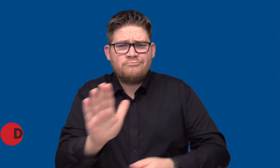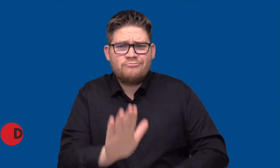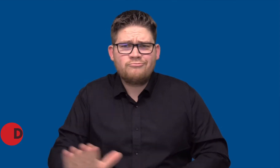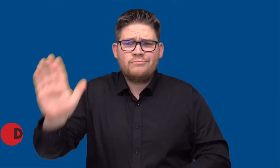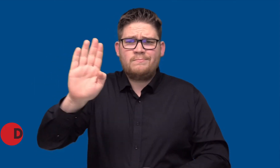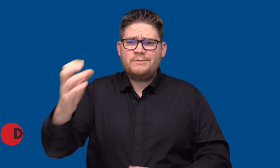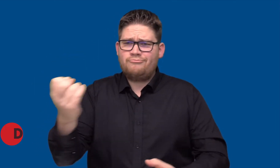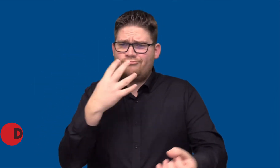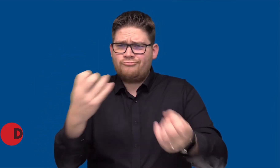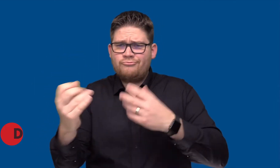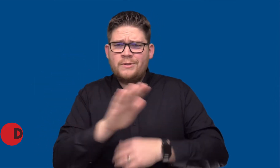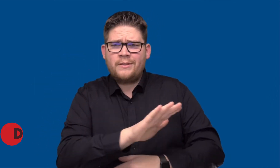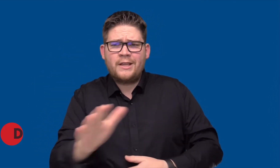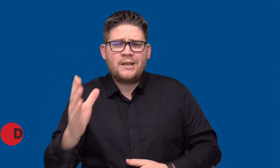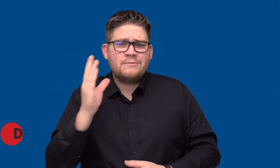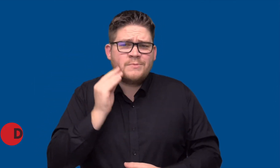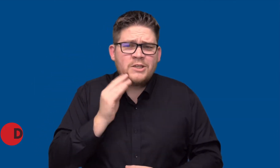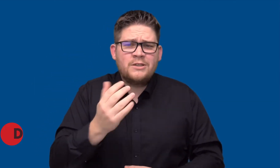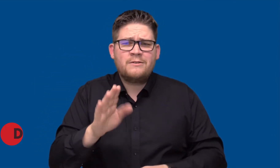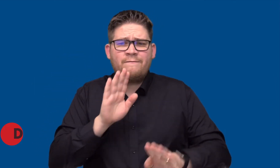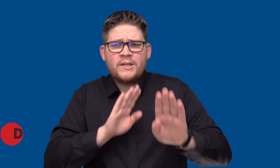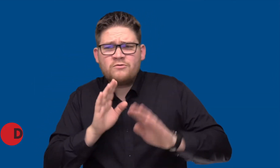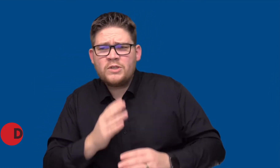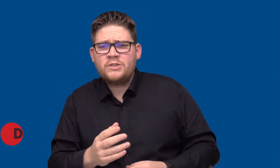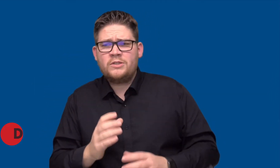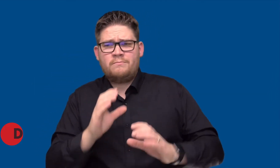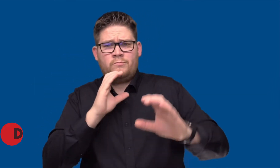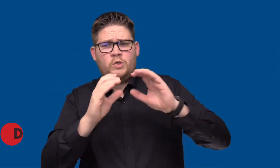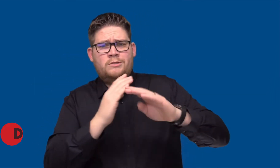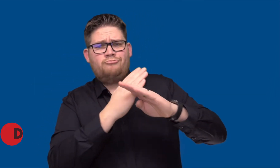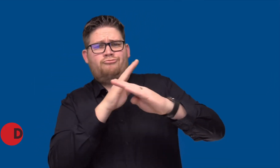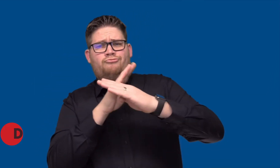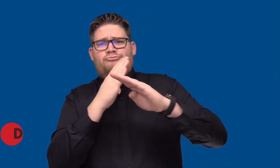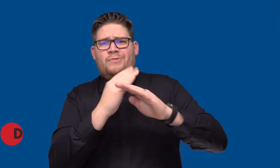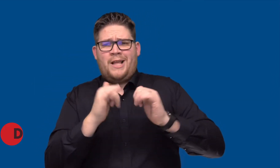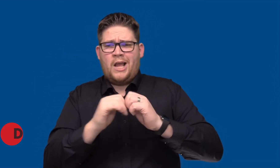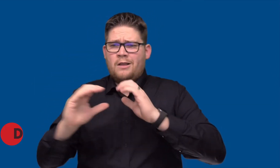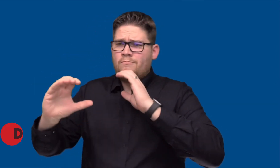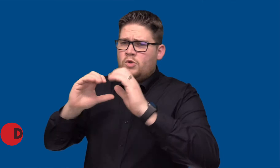Members of the community have shared their experiences and frustrations of communication barriers and communication with